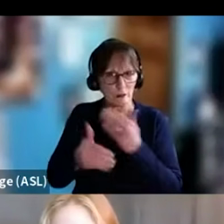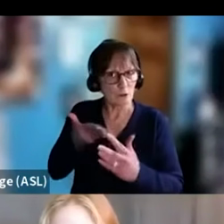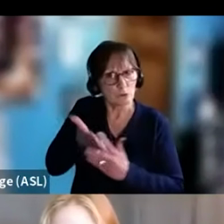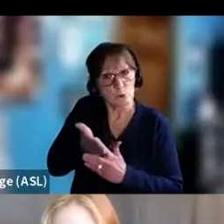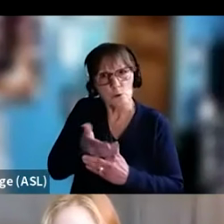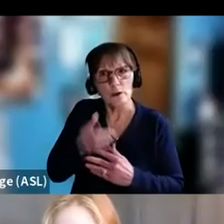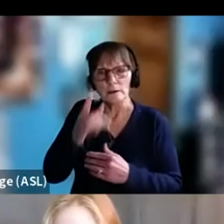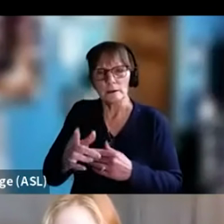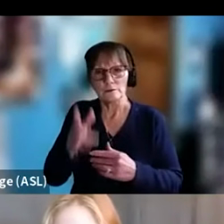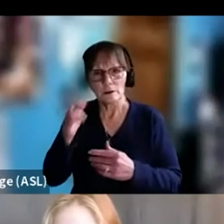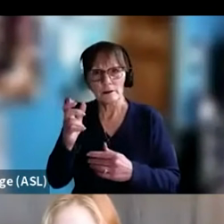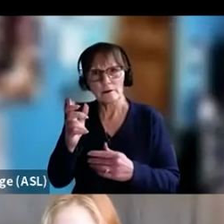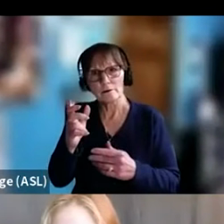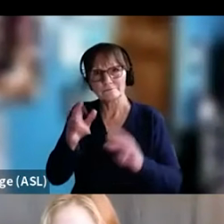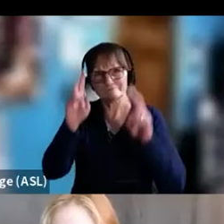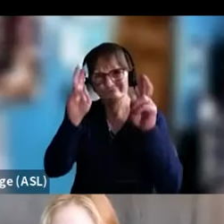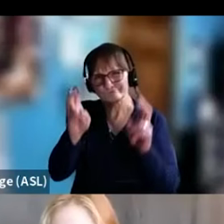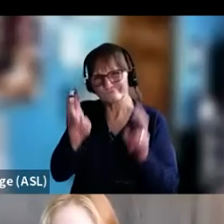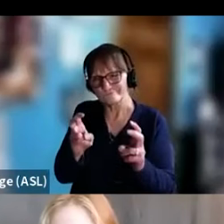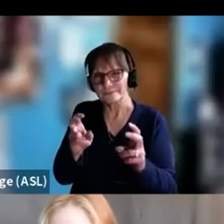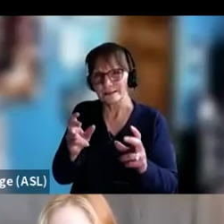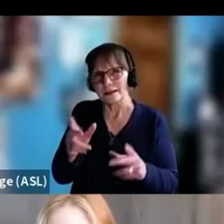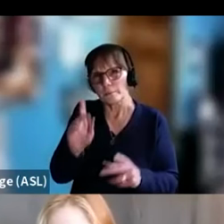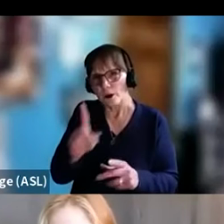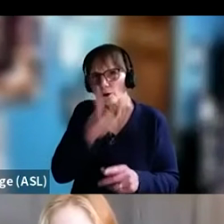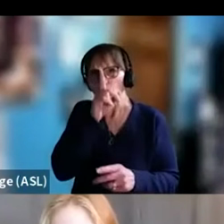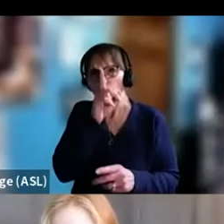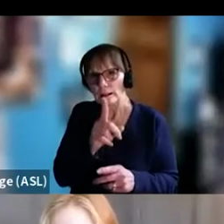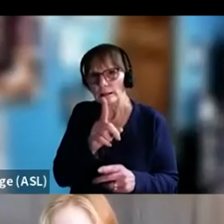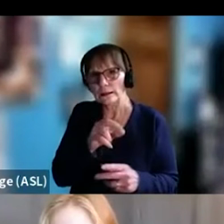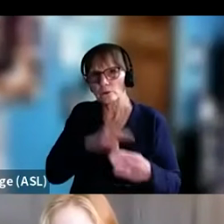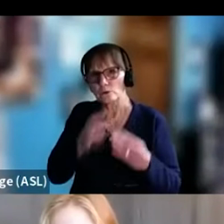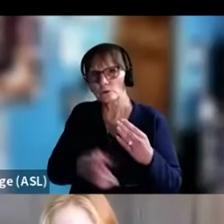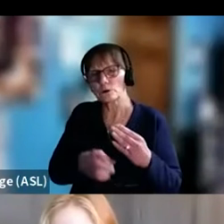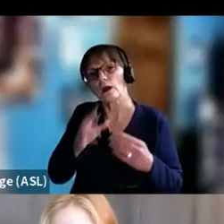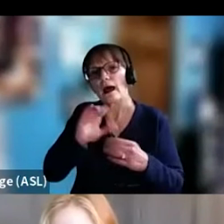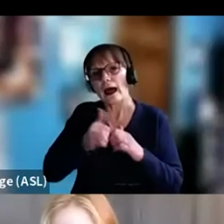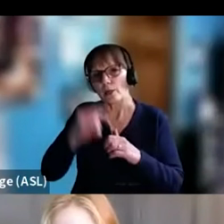I put all those words in quotes cause they don't like them, but really it's a result of how the person's brain is working.